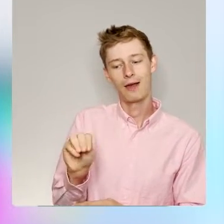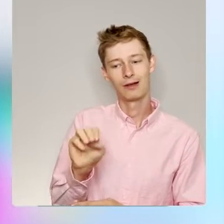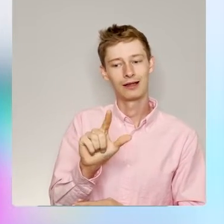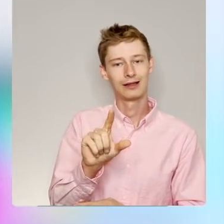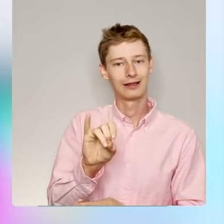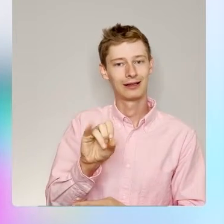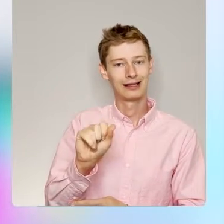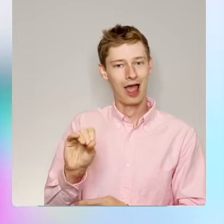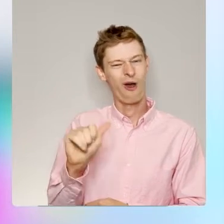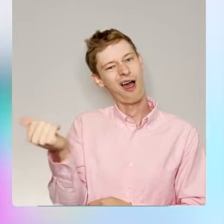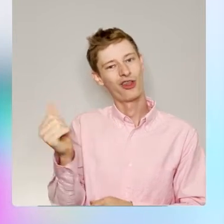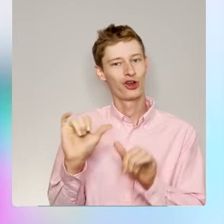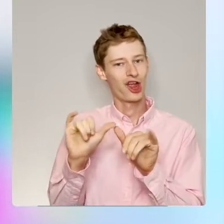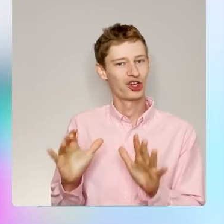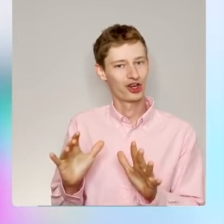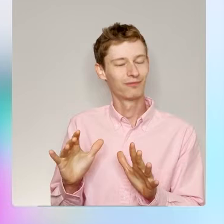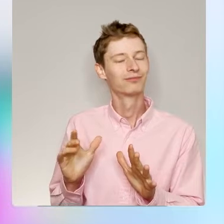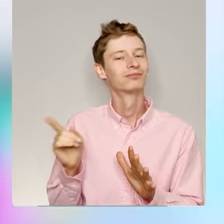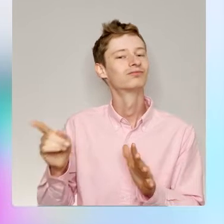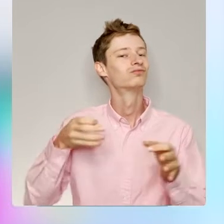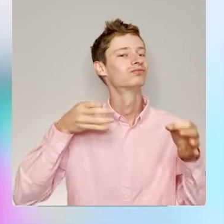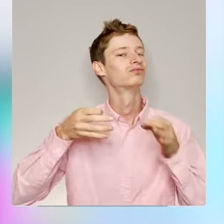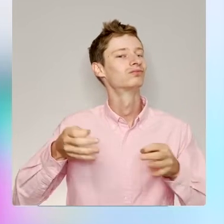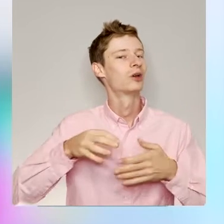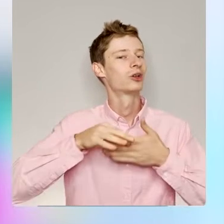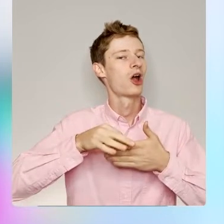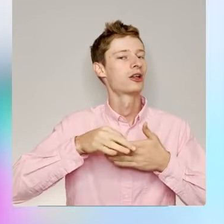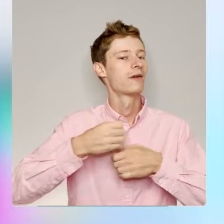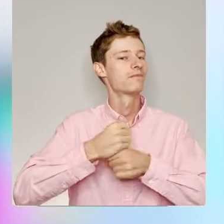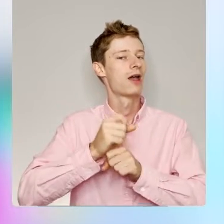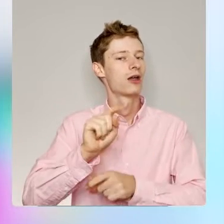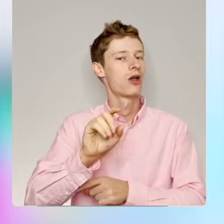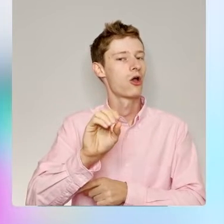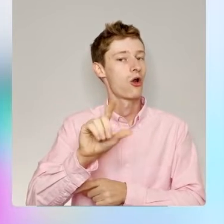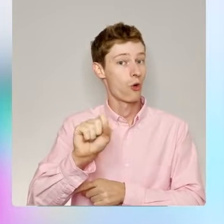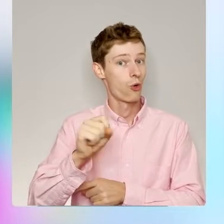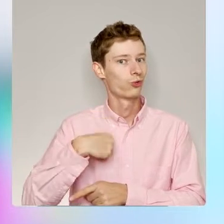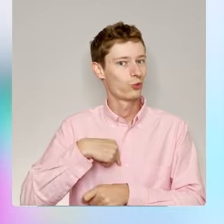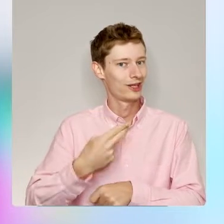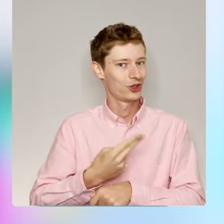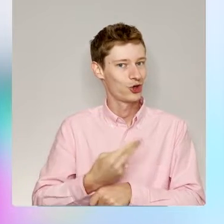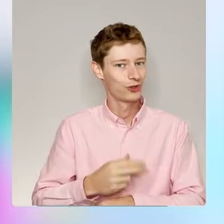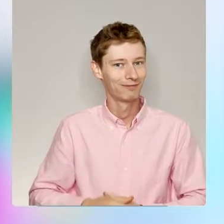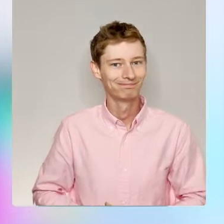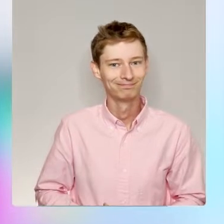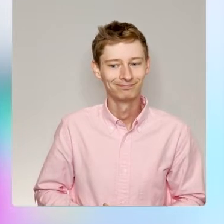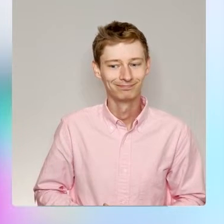Okay, now we have an engine and need some content, but what content exactly?